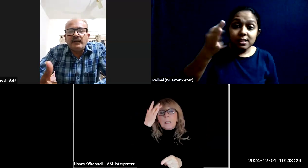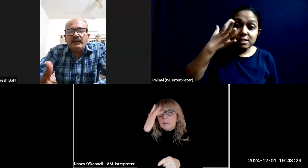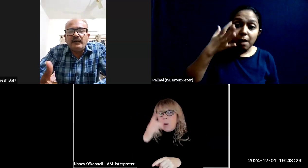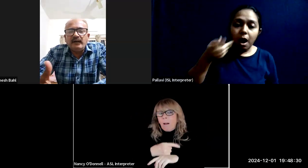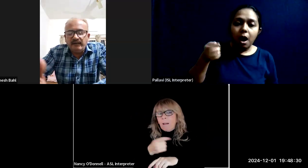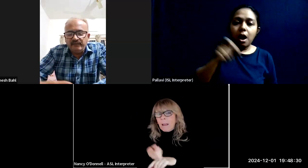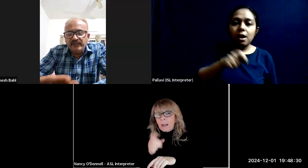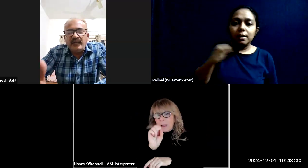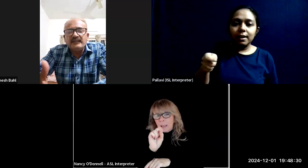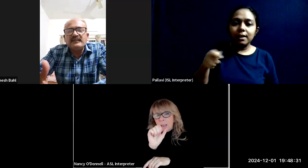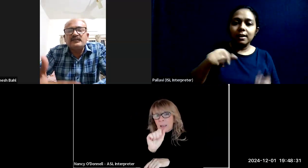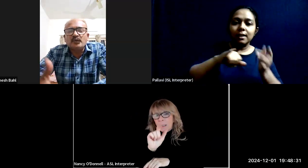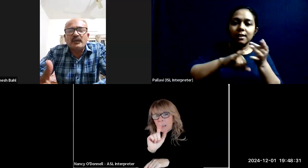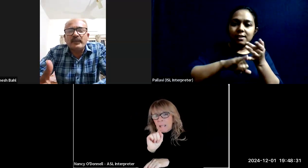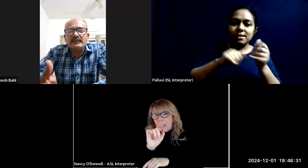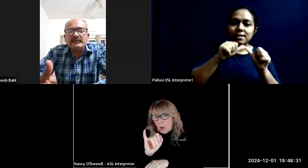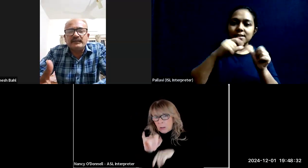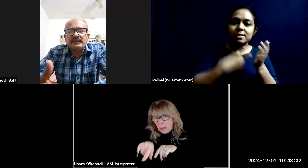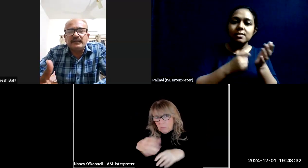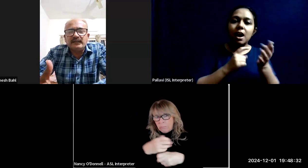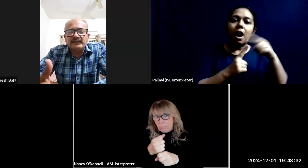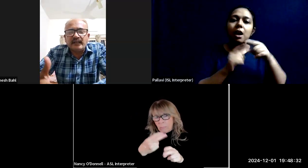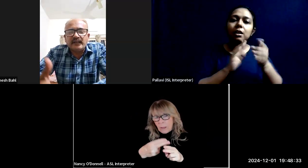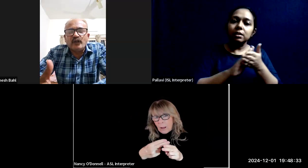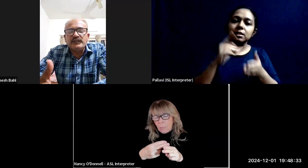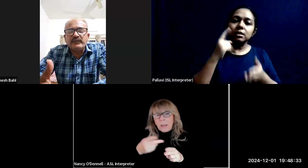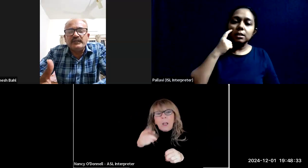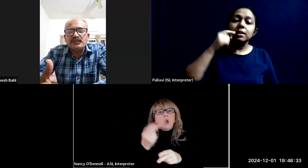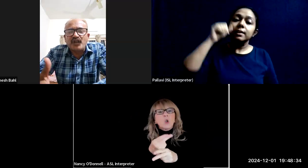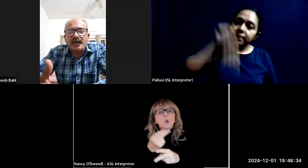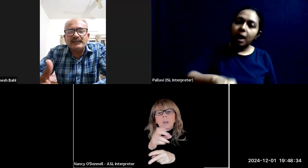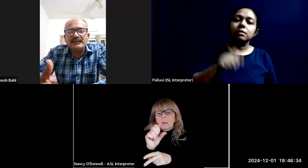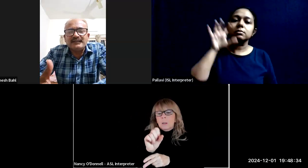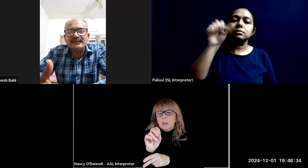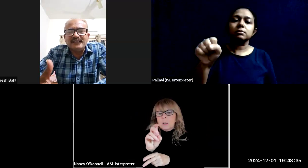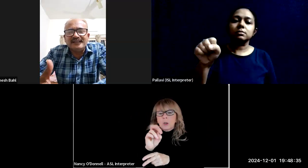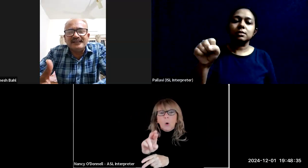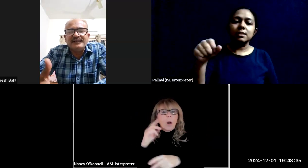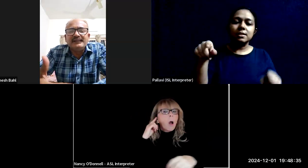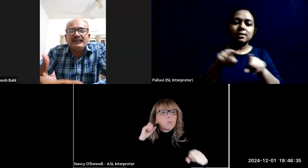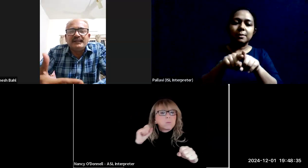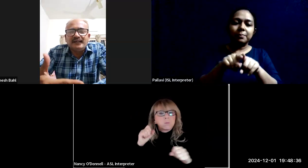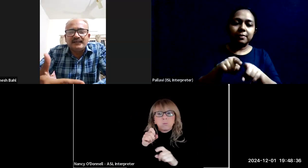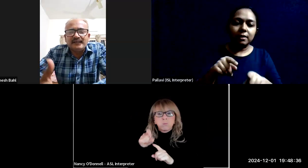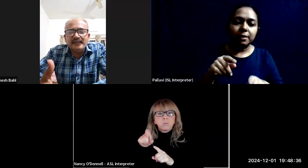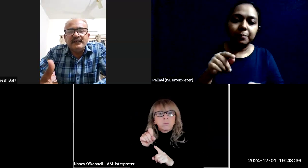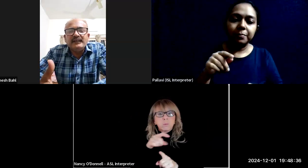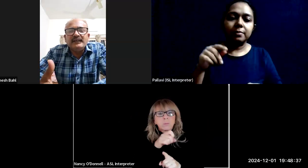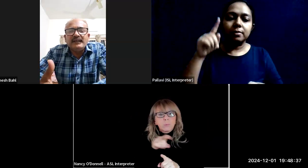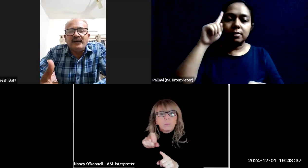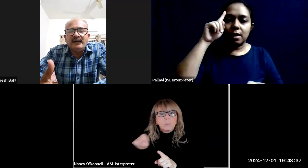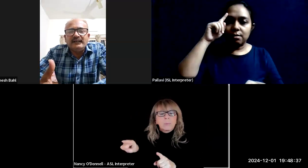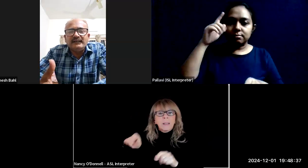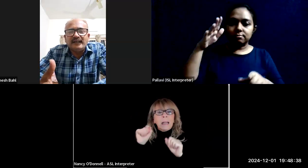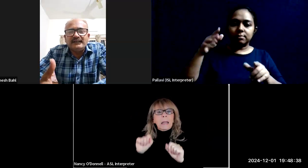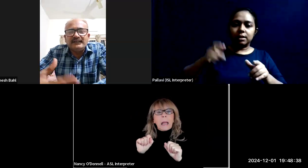which has a sonar base technology which sharks in the sea